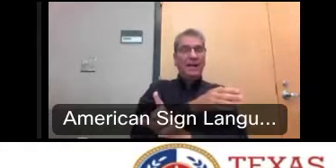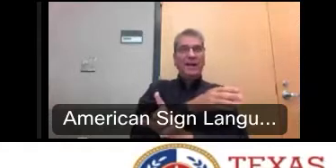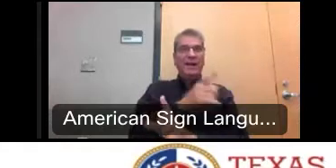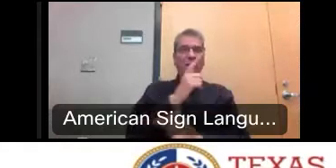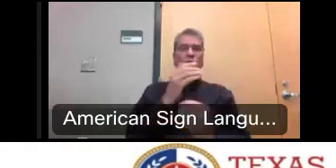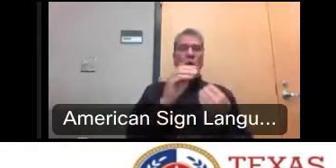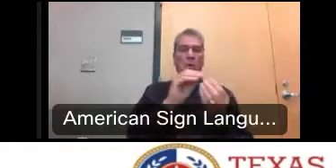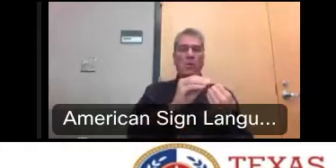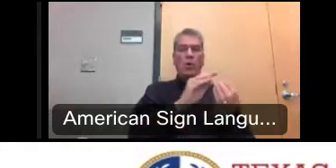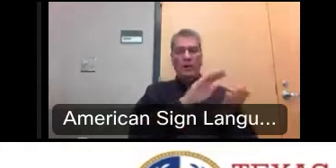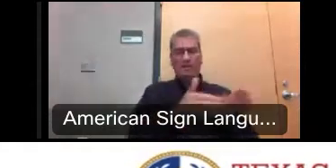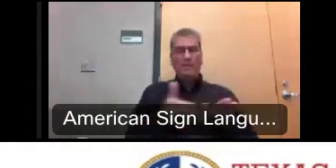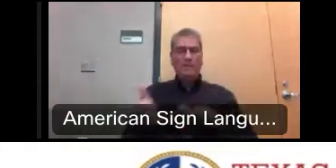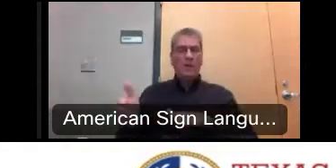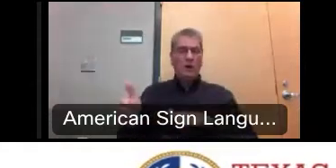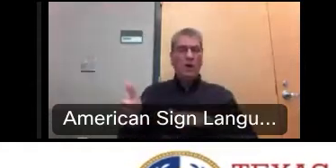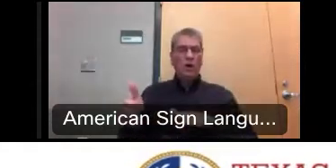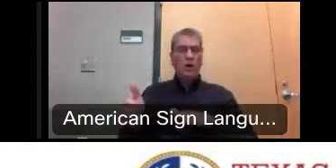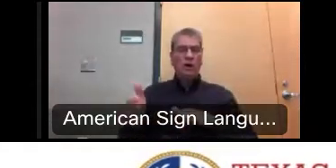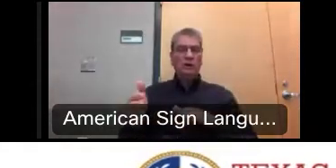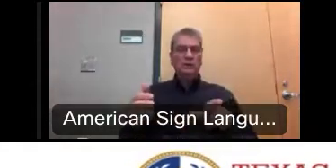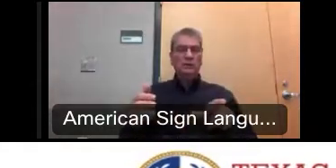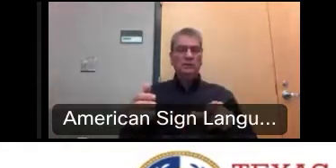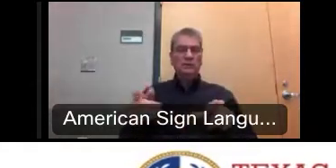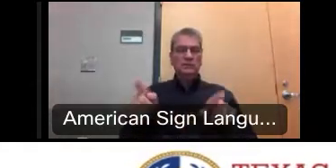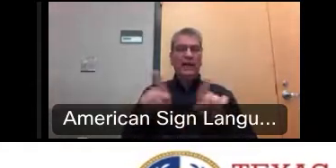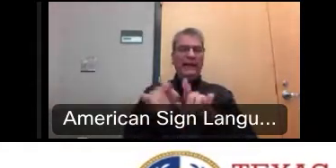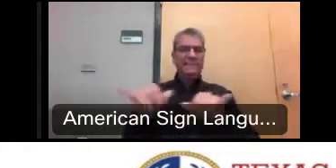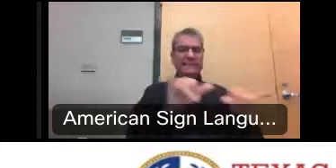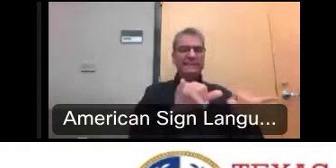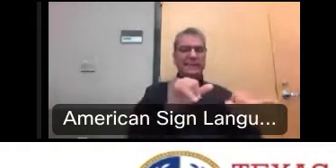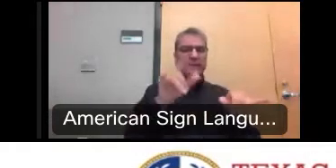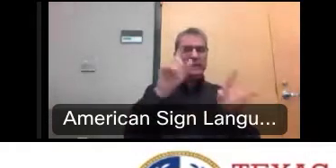the same scale if you will as as the testing. So, here really is the hospitalizations.